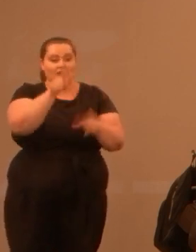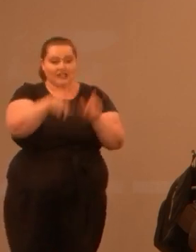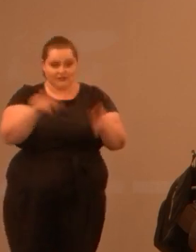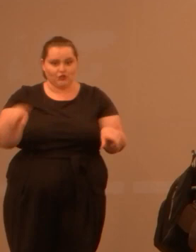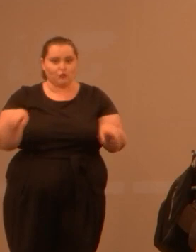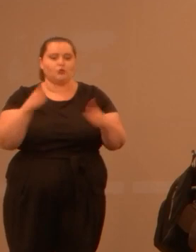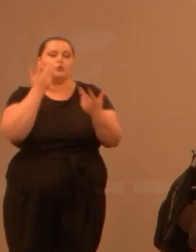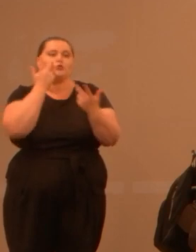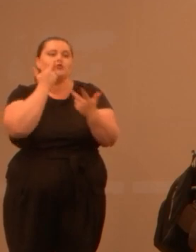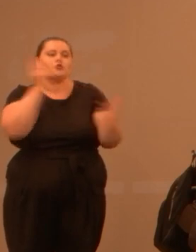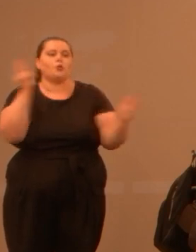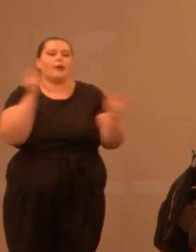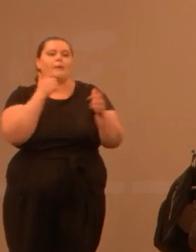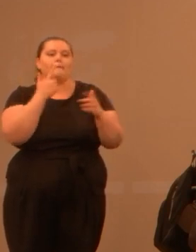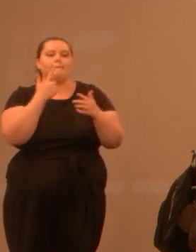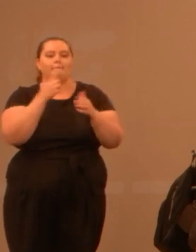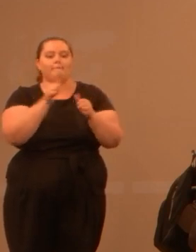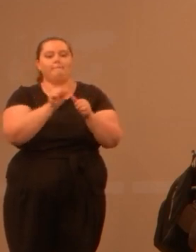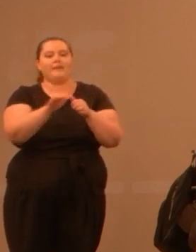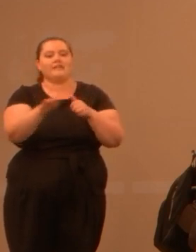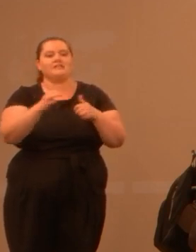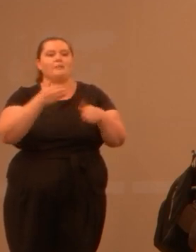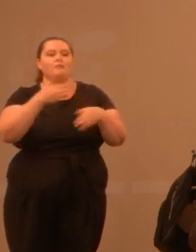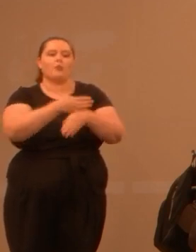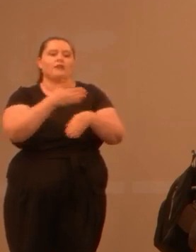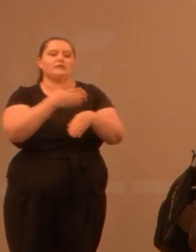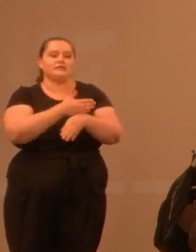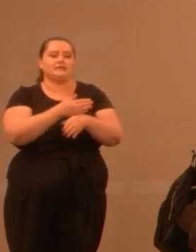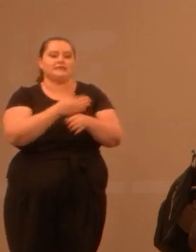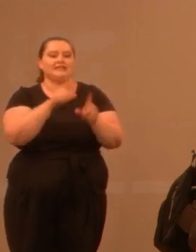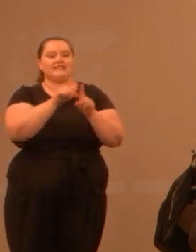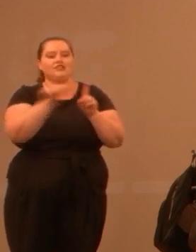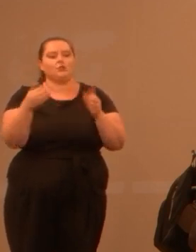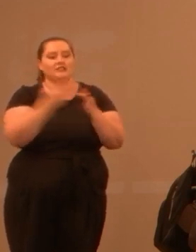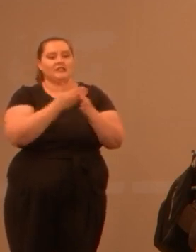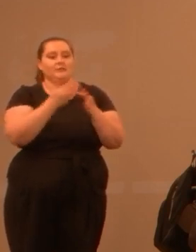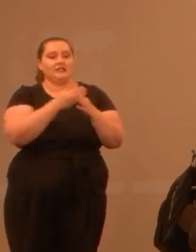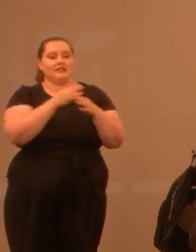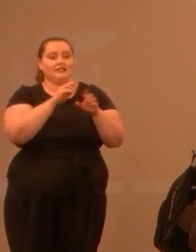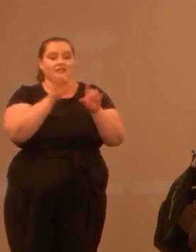demonstrating best practise in digital accessibility, both nationally and here in